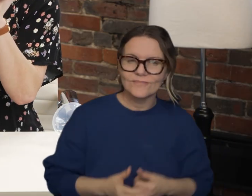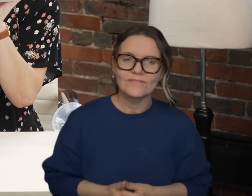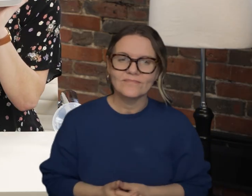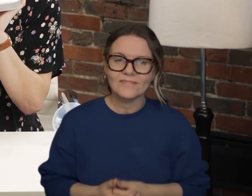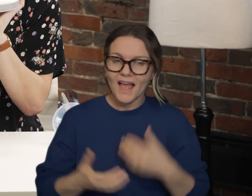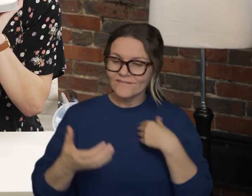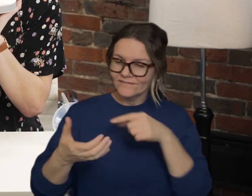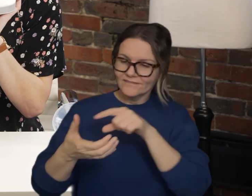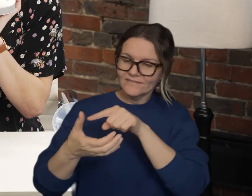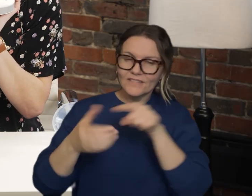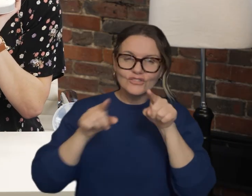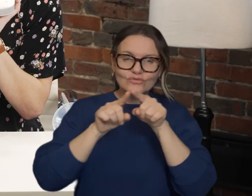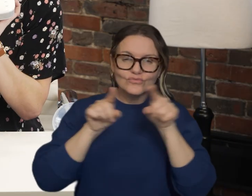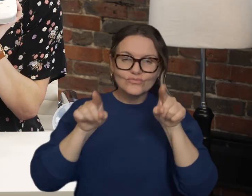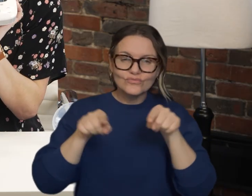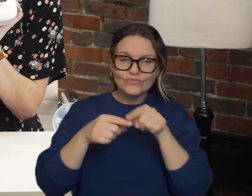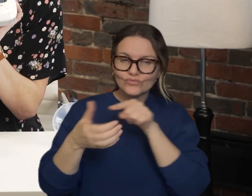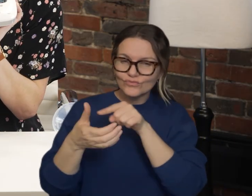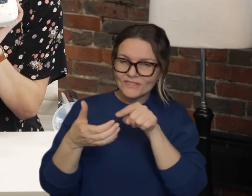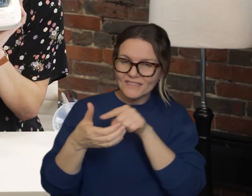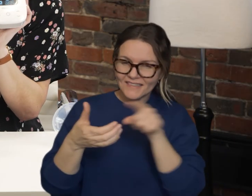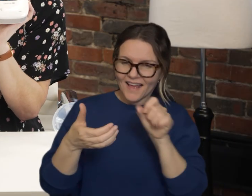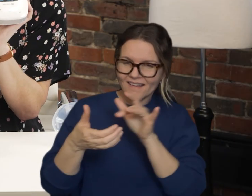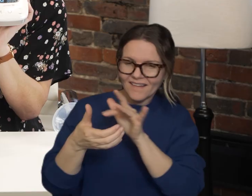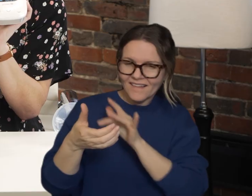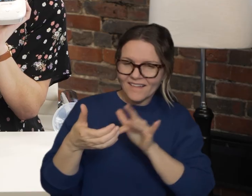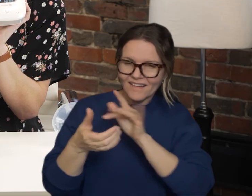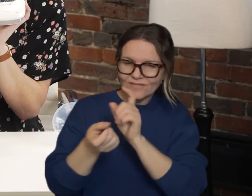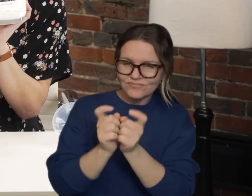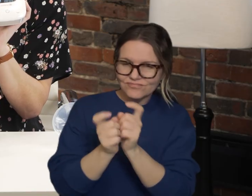and you can change it just by touching the screen right on there and we'll also talk about the fact